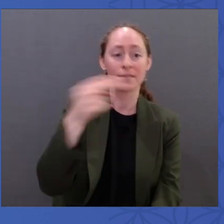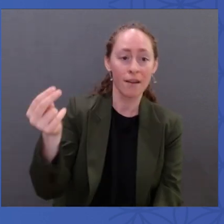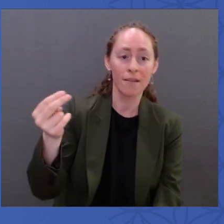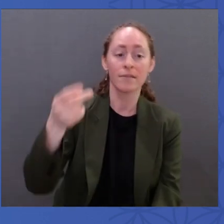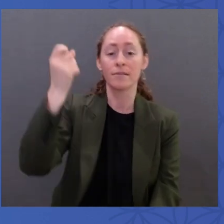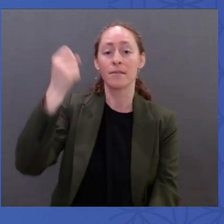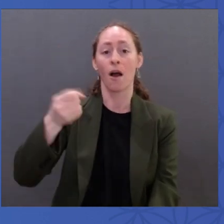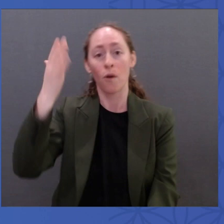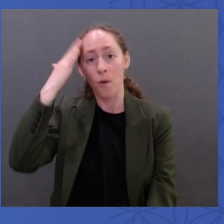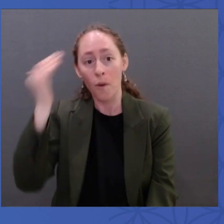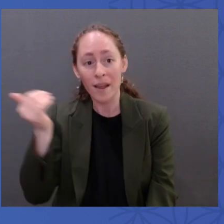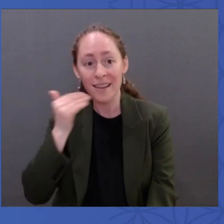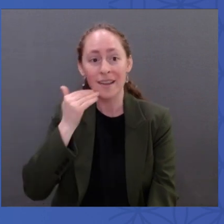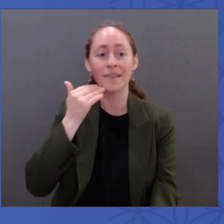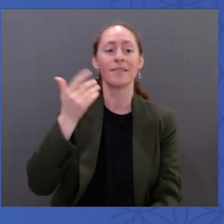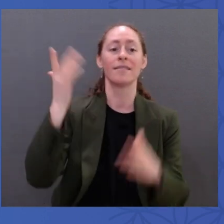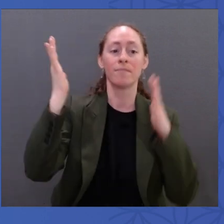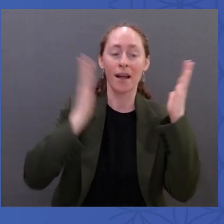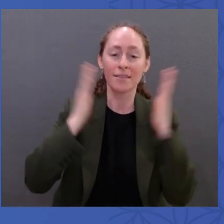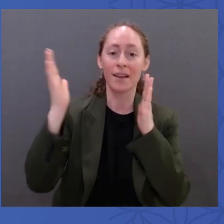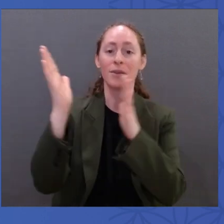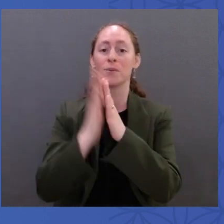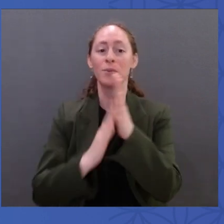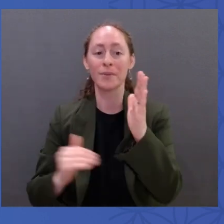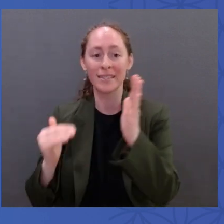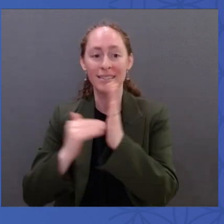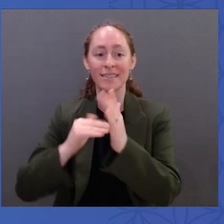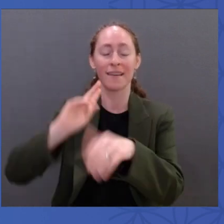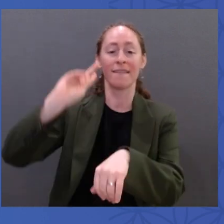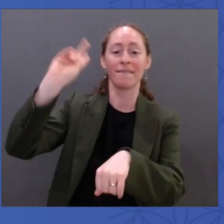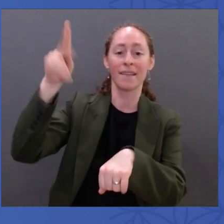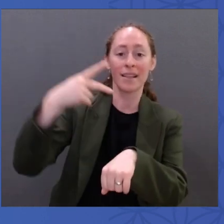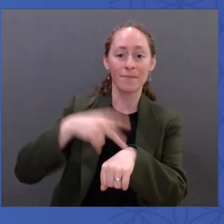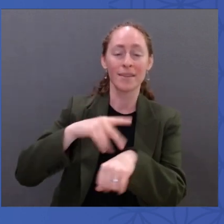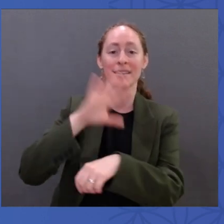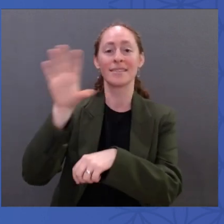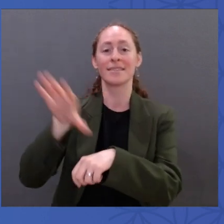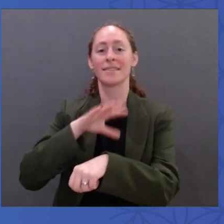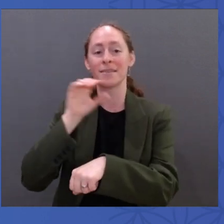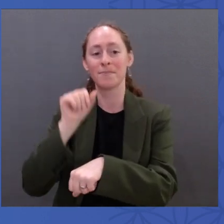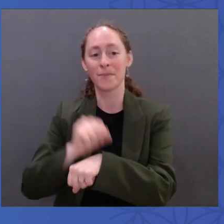Singapore, Thailand, and Vietnam. And we're here today for one simple purpose: